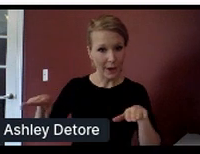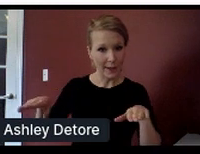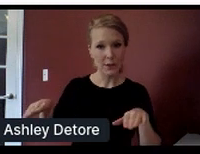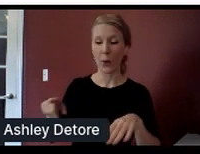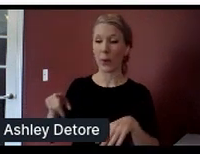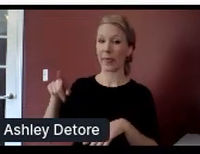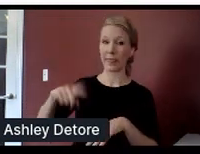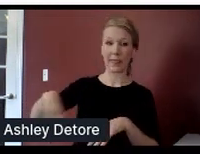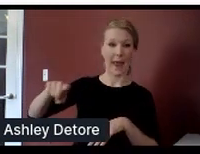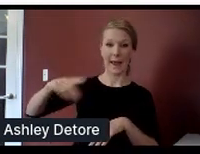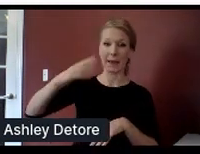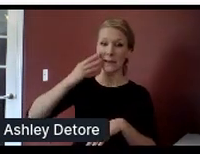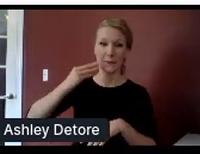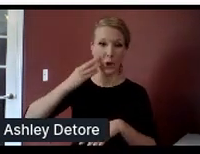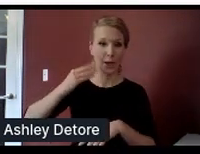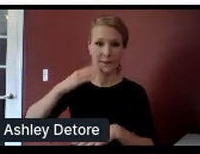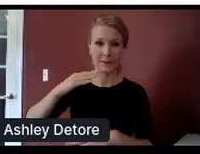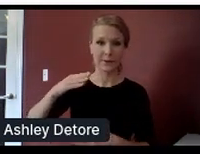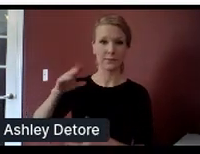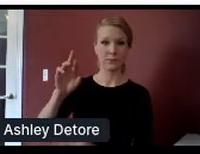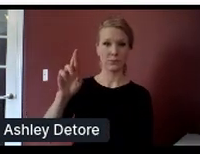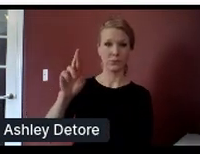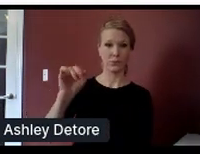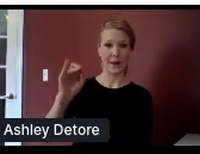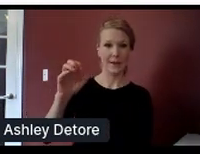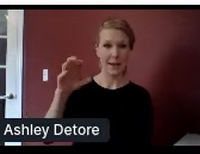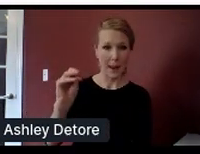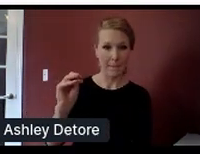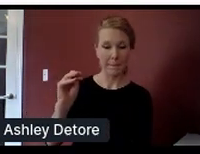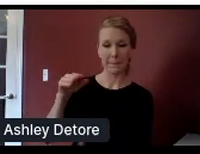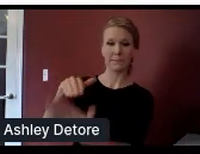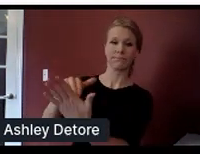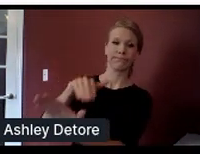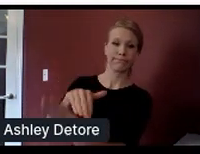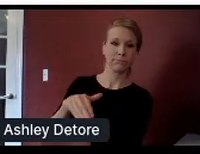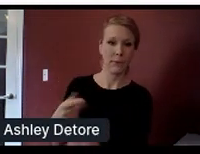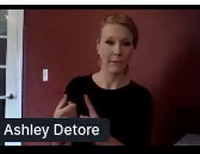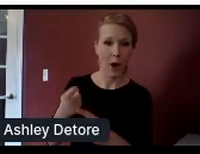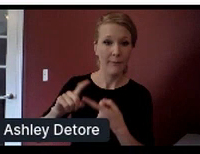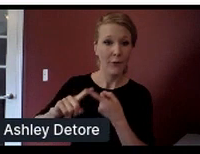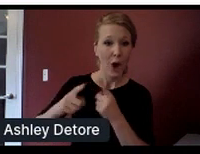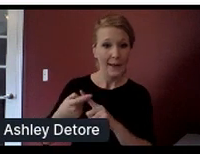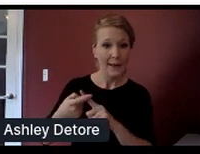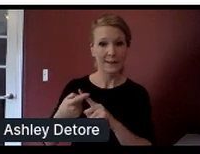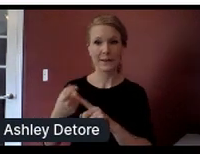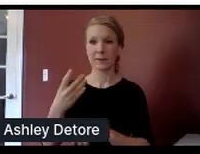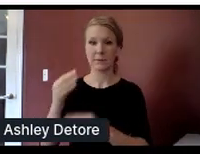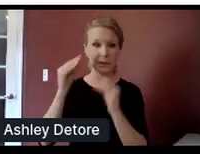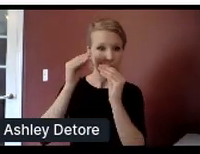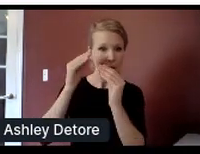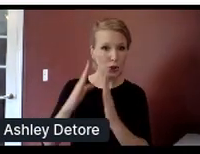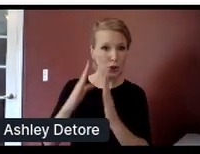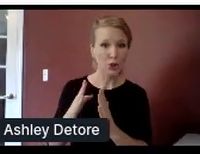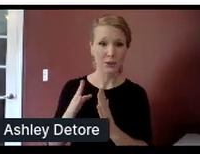not only from their peers, but also from their teachers. As a breast cancer survivor, I quickly